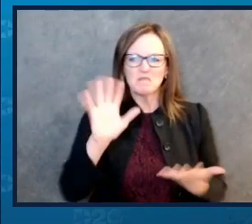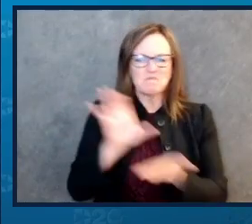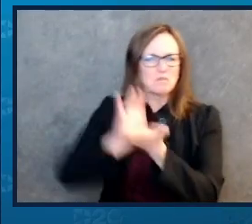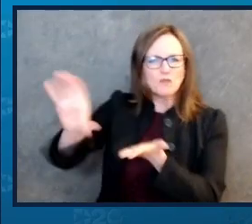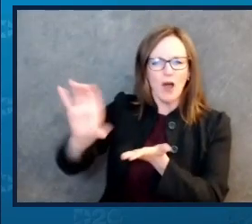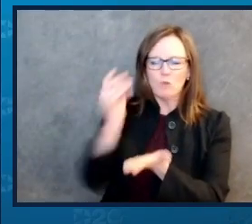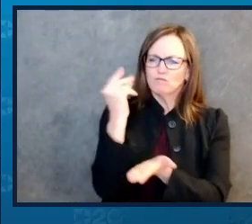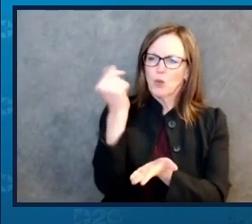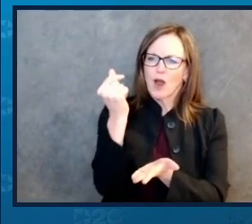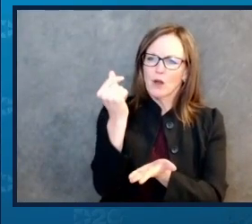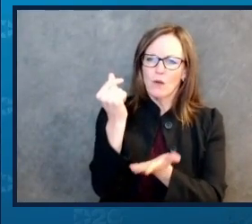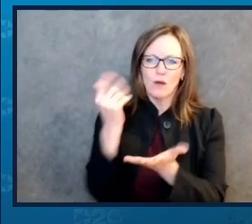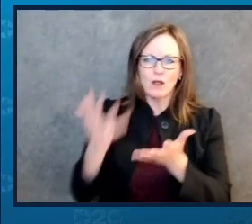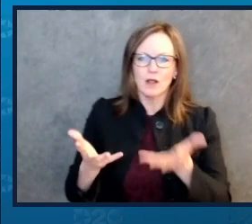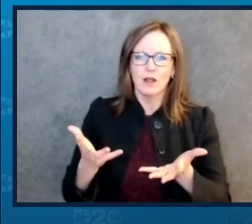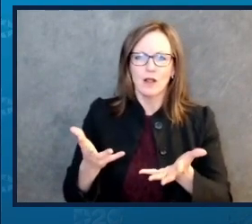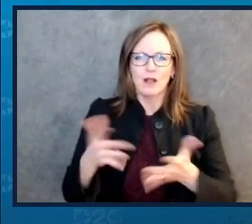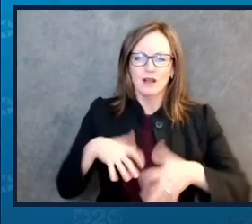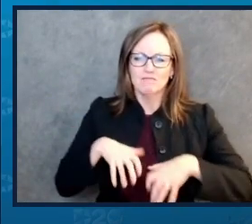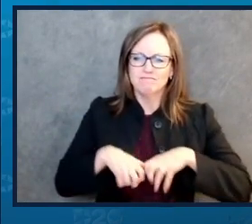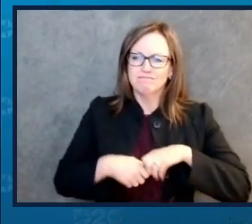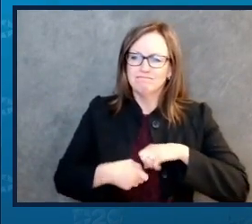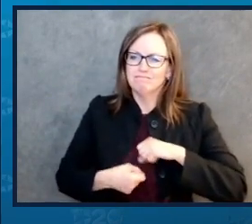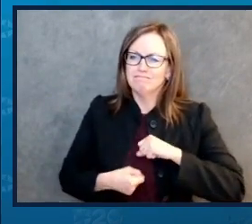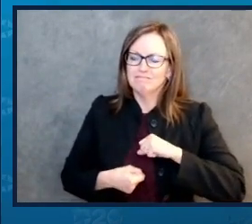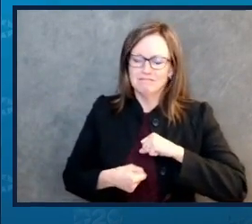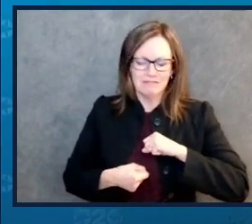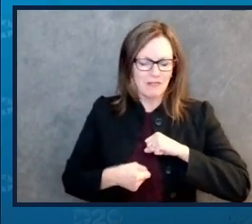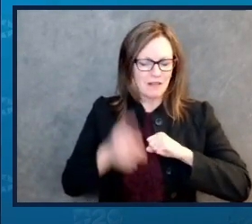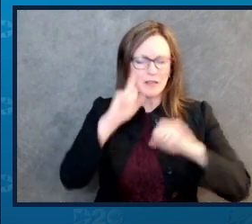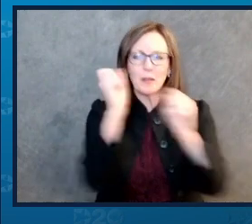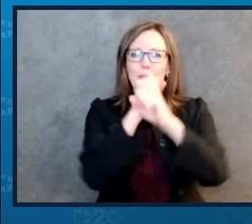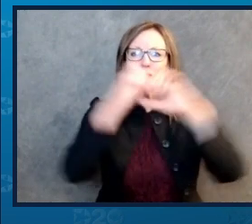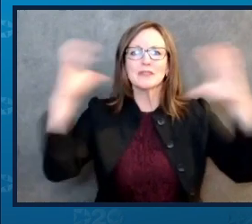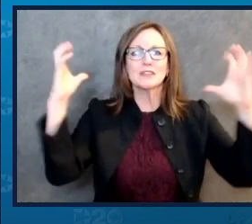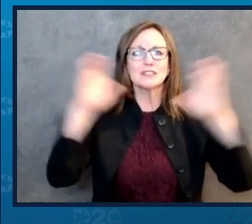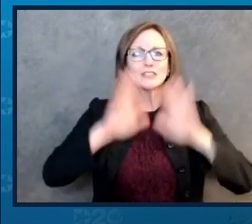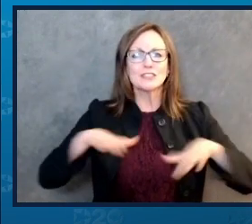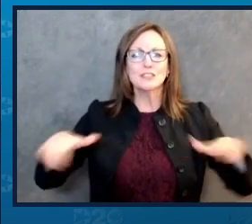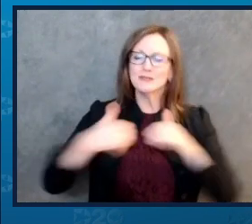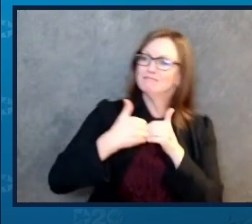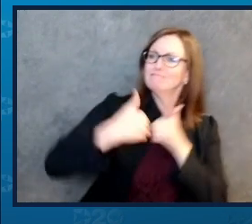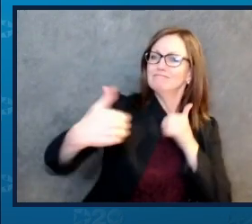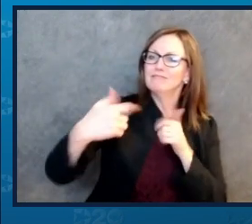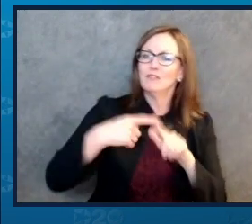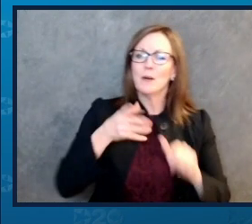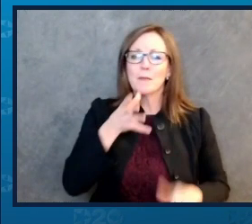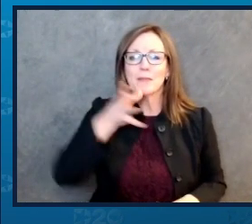CHILDREN FROM THEIR PARENT AND PUT THEM IN CAGES. BYE-BYE.